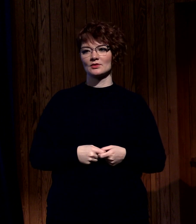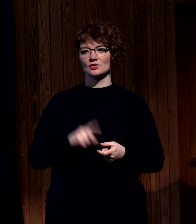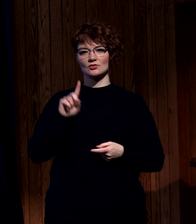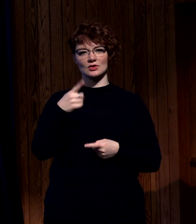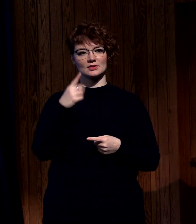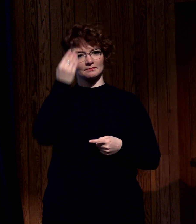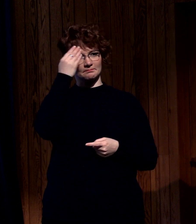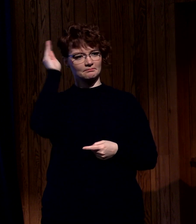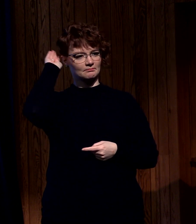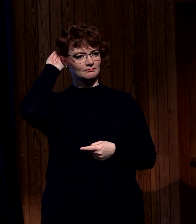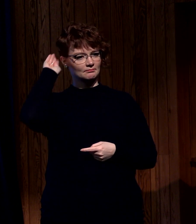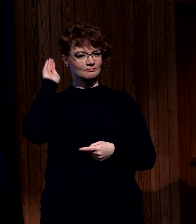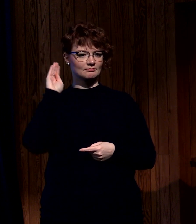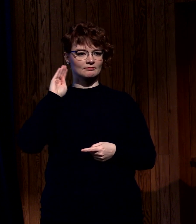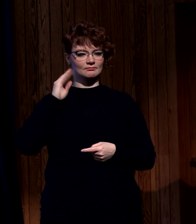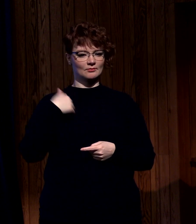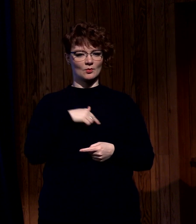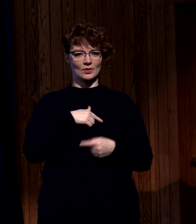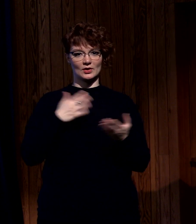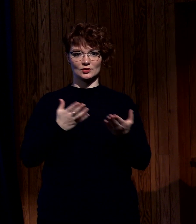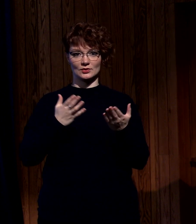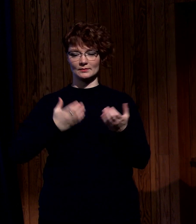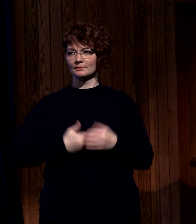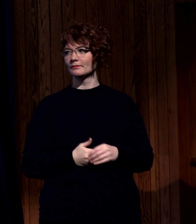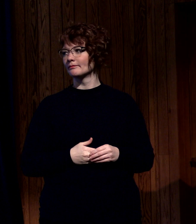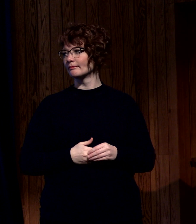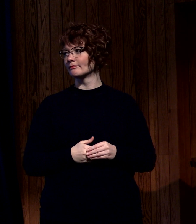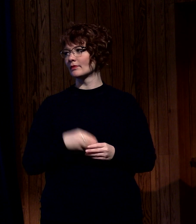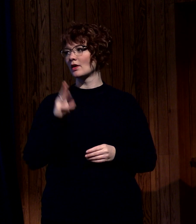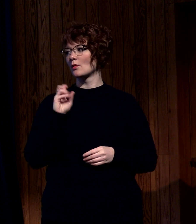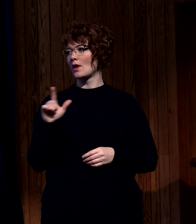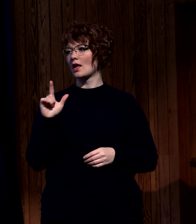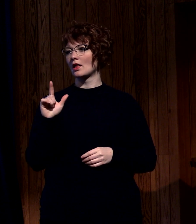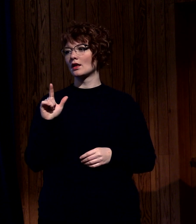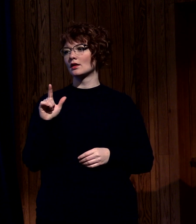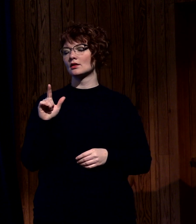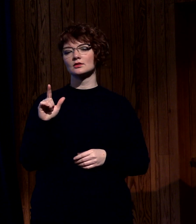keep that in mind for all of you here. Well, I want to start with